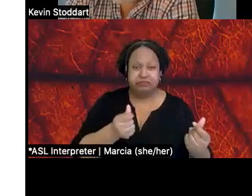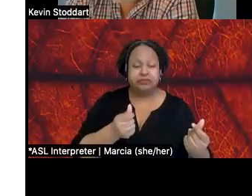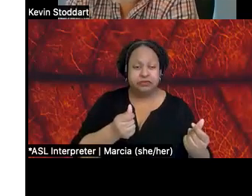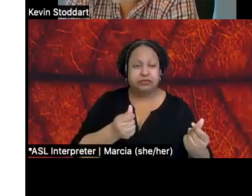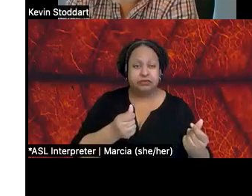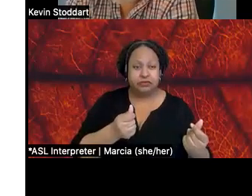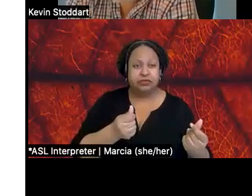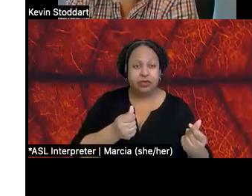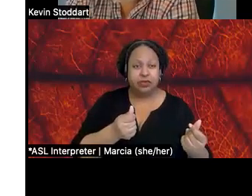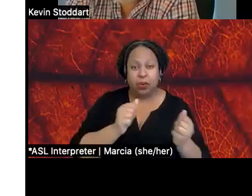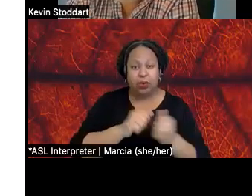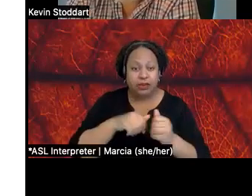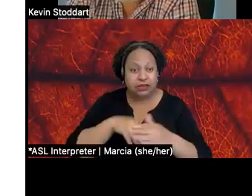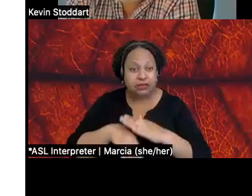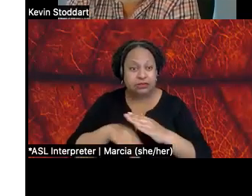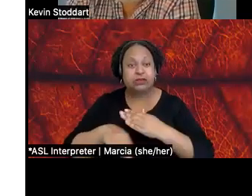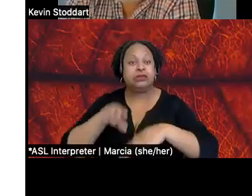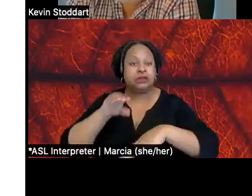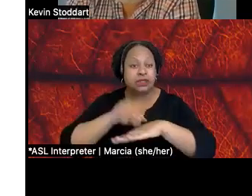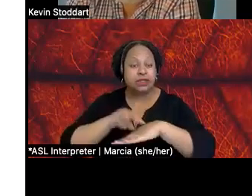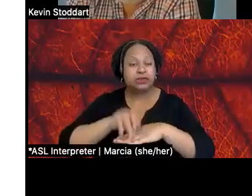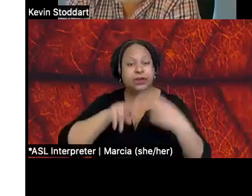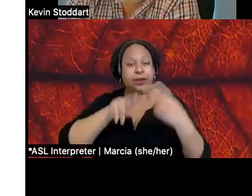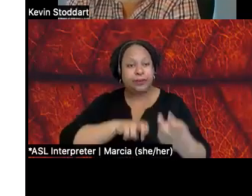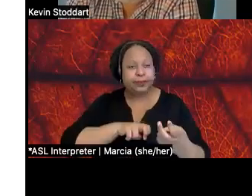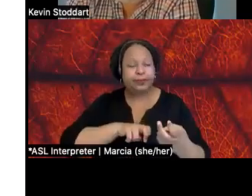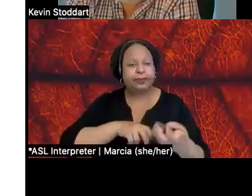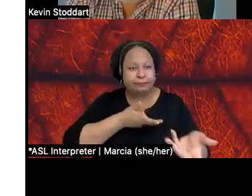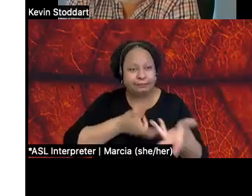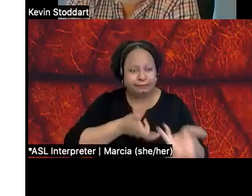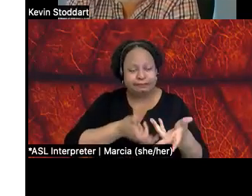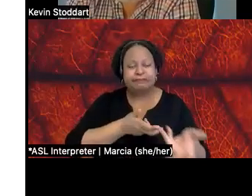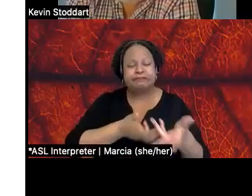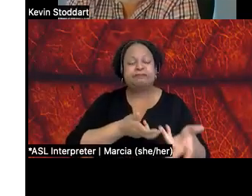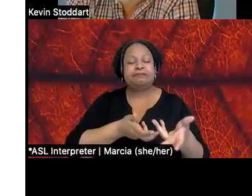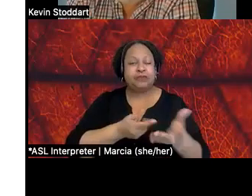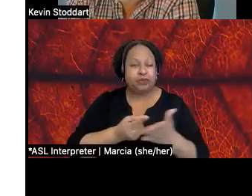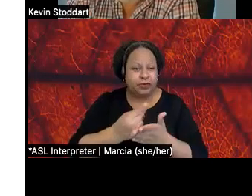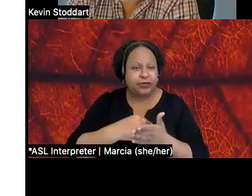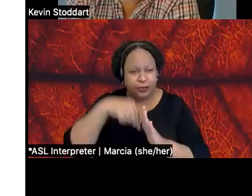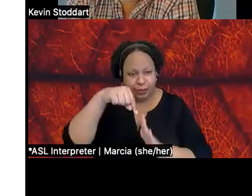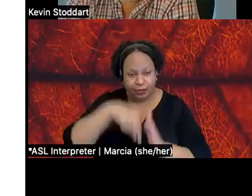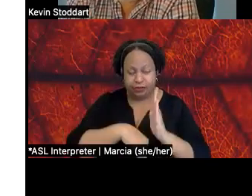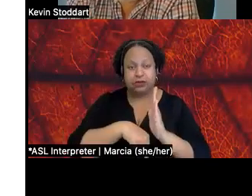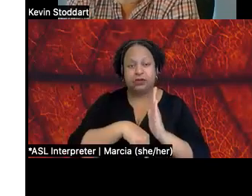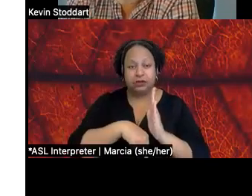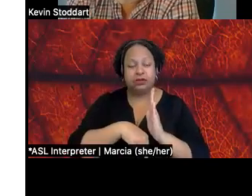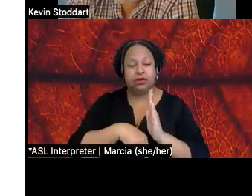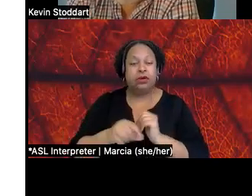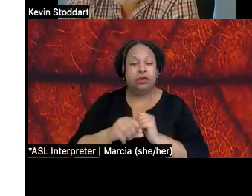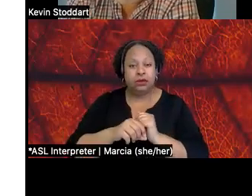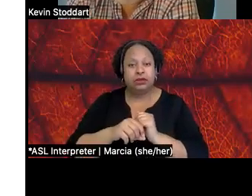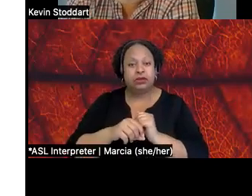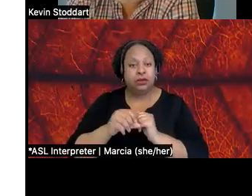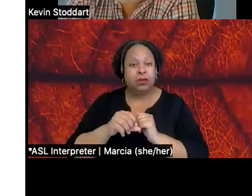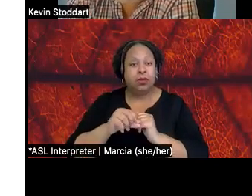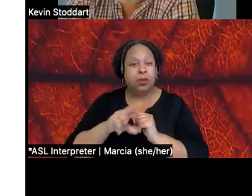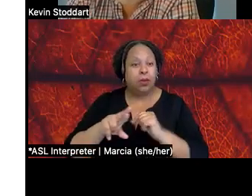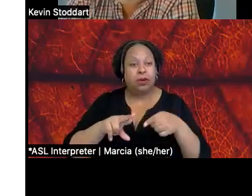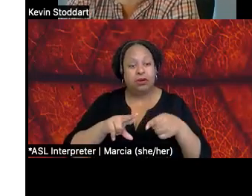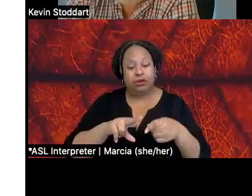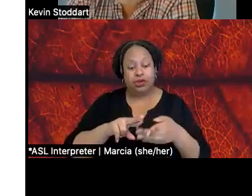accessibility counsellor or with supports and services external to the University or college.